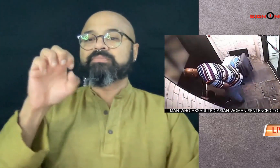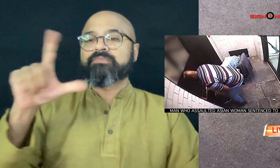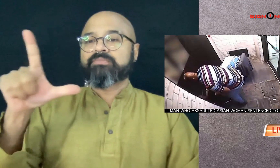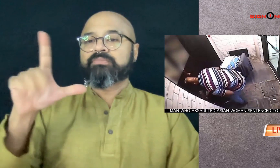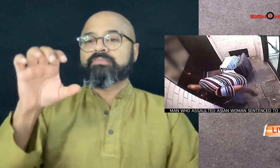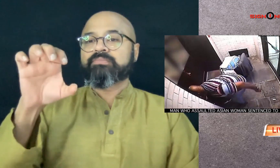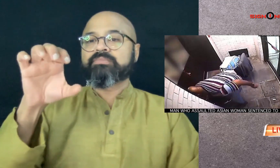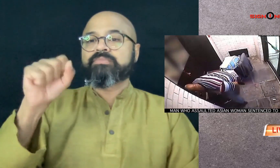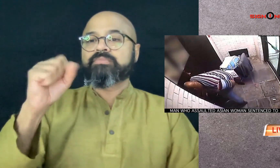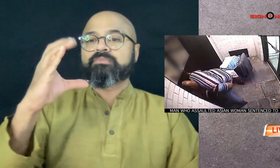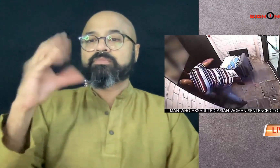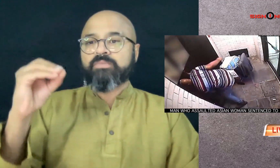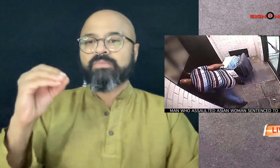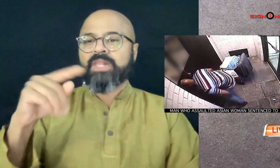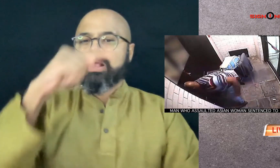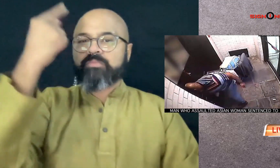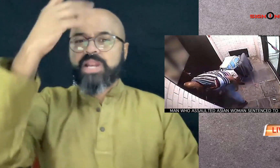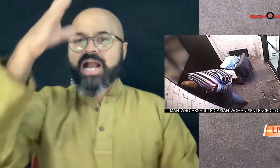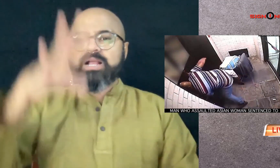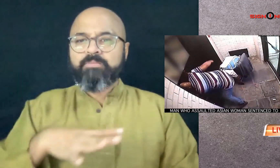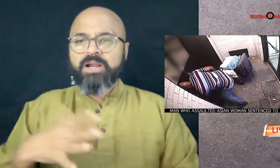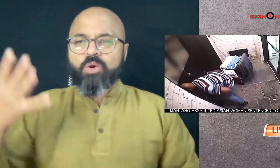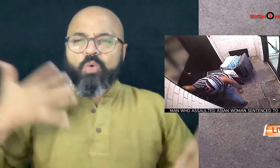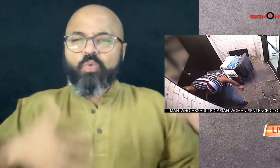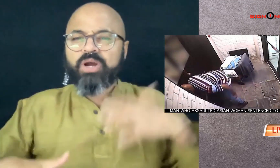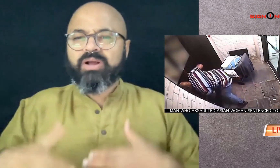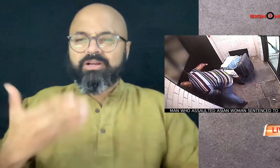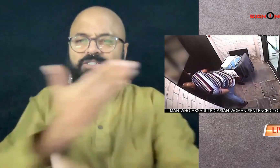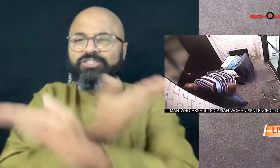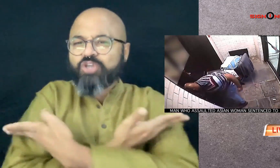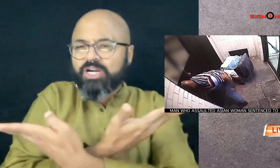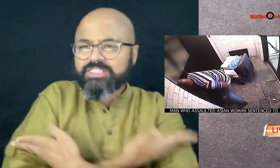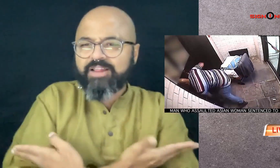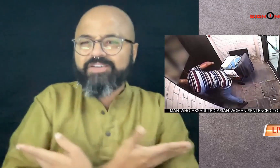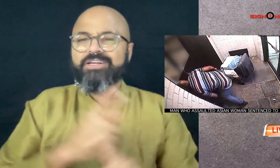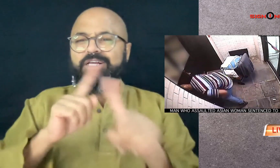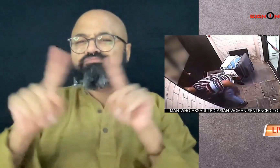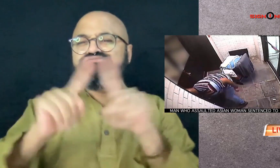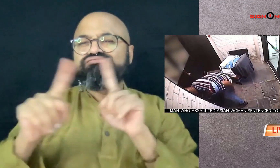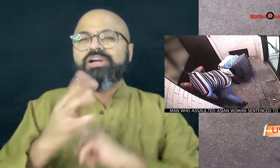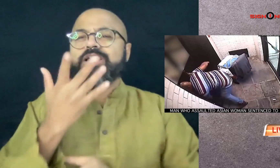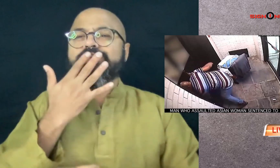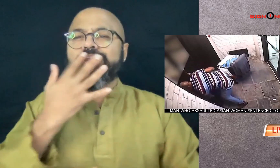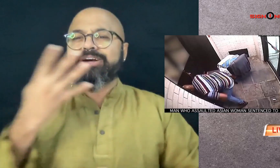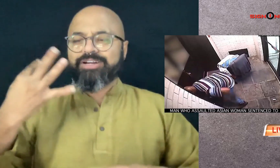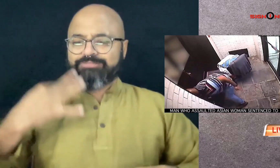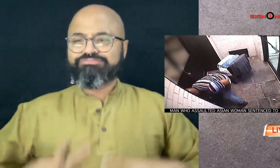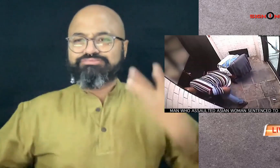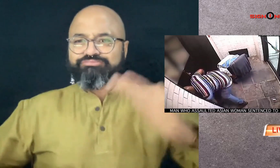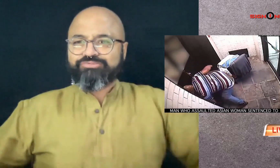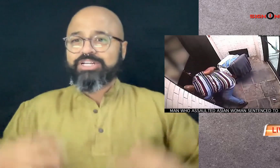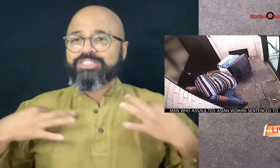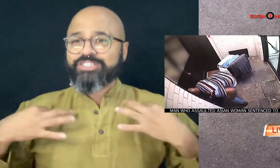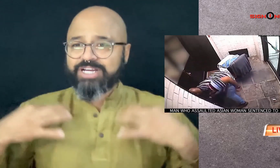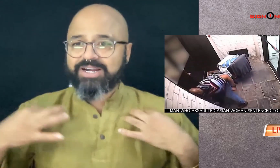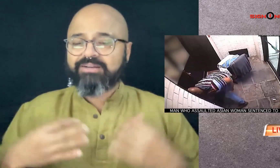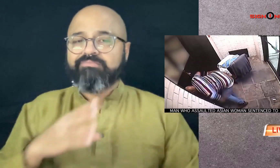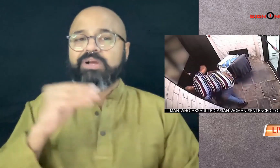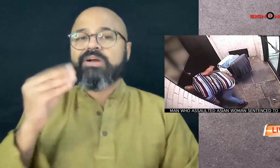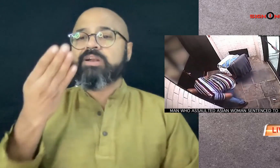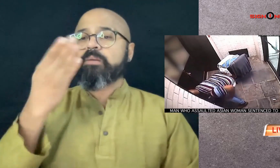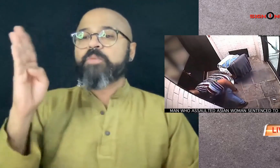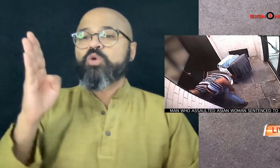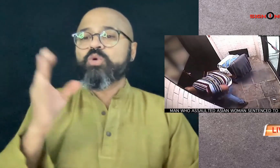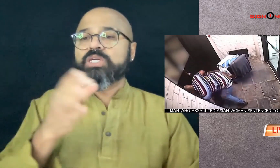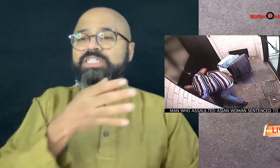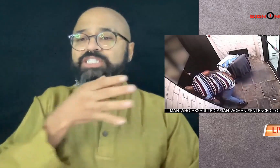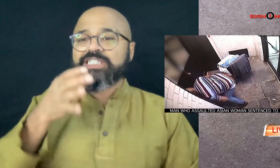Tammel Esco a black man wearing a short sleeve multicolored striped shirt and blue jeans